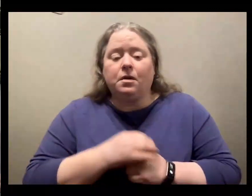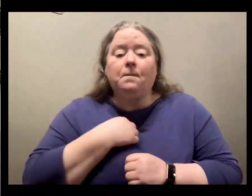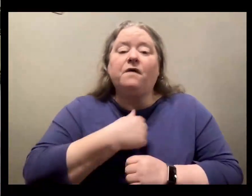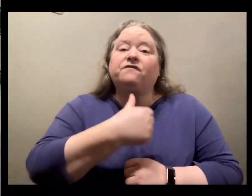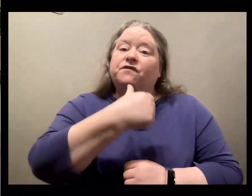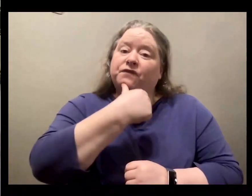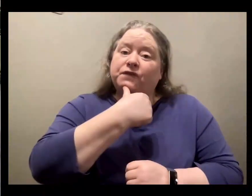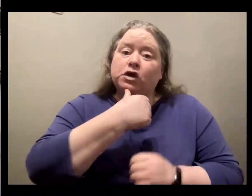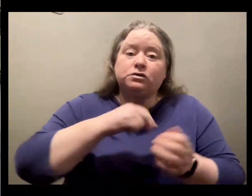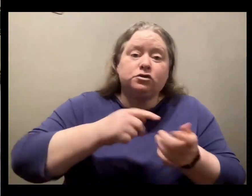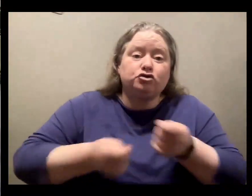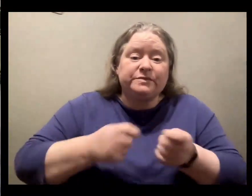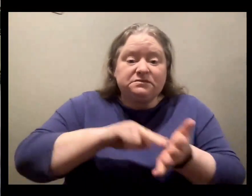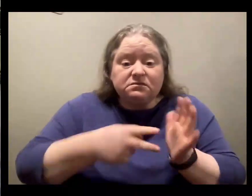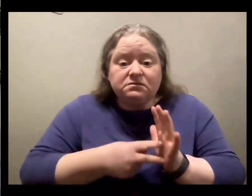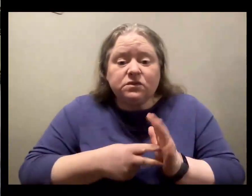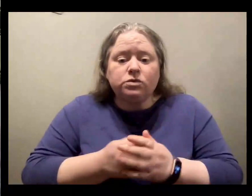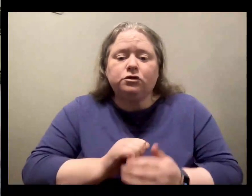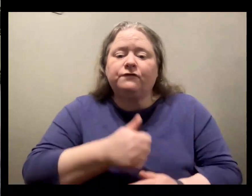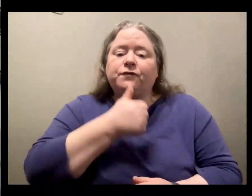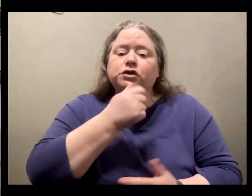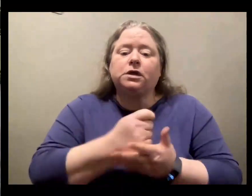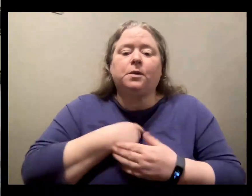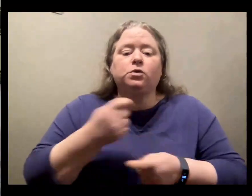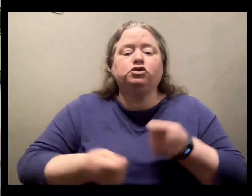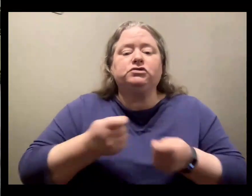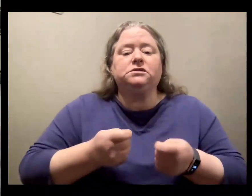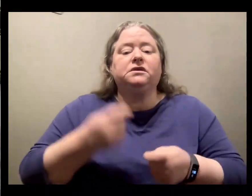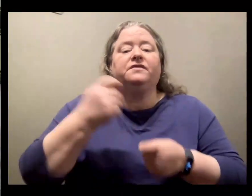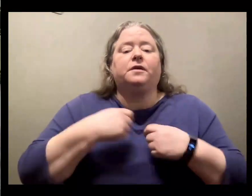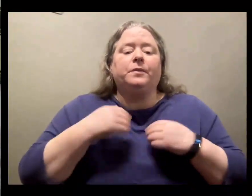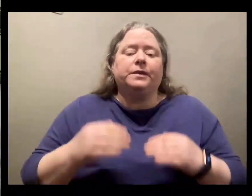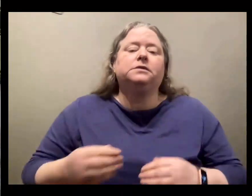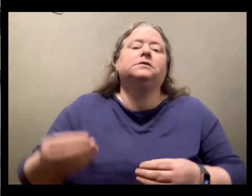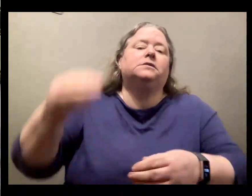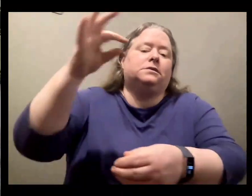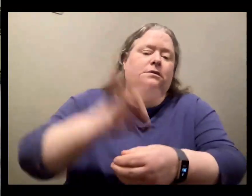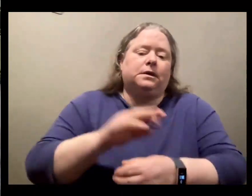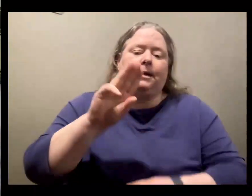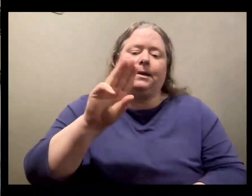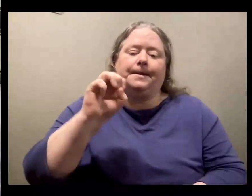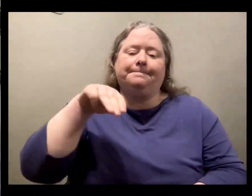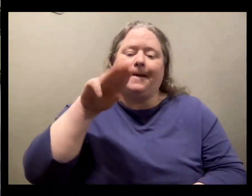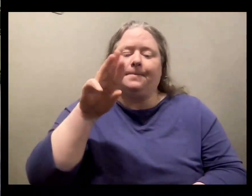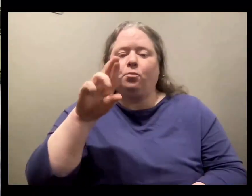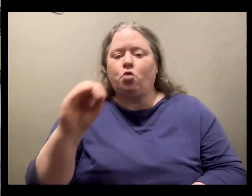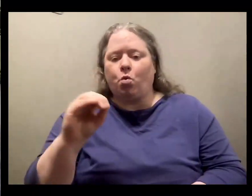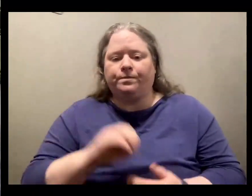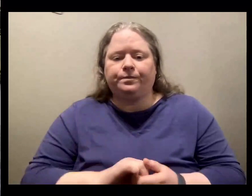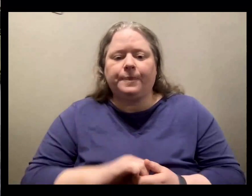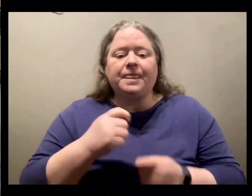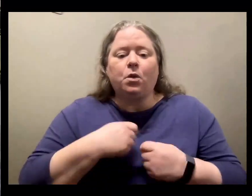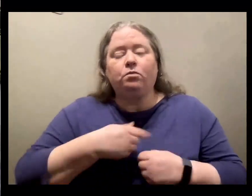My first line of treatment was the first time I was treated; then I went on Pembro;